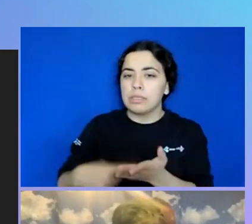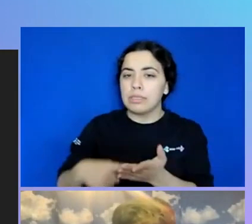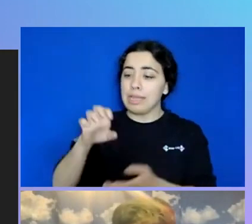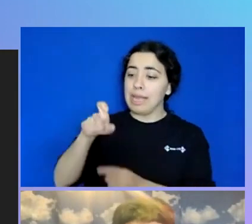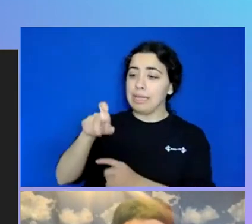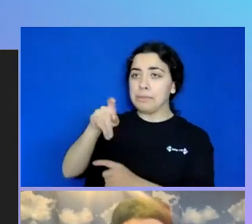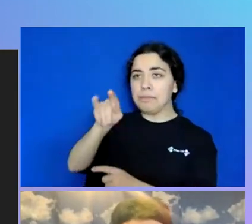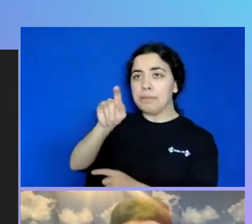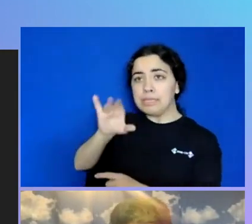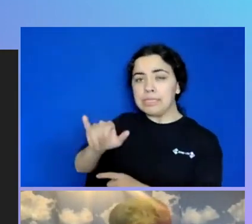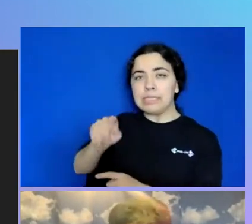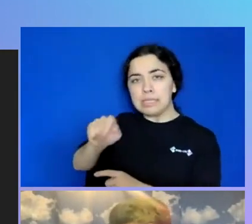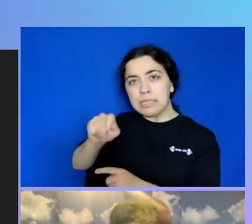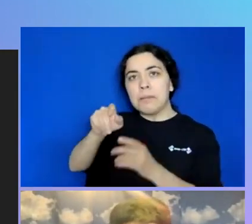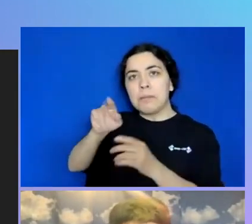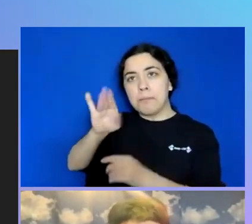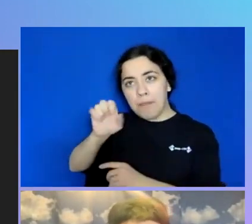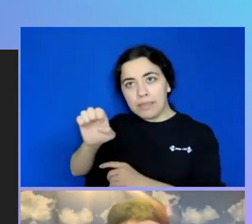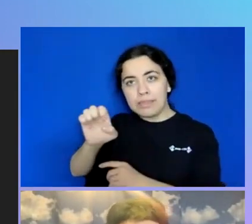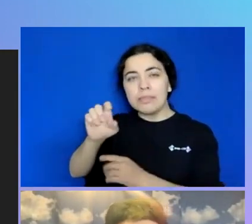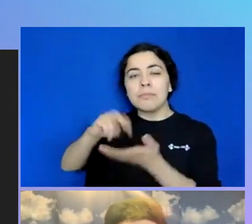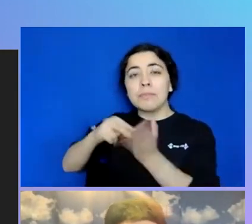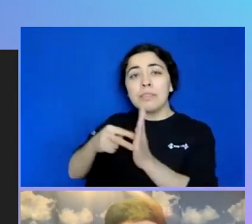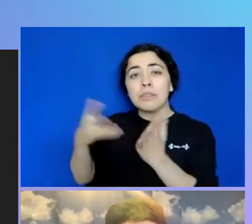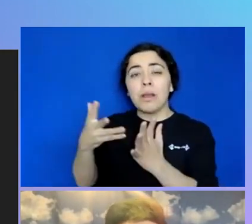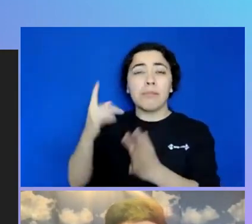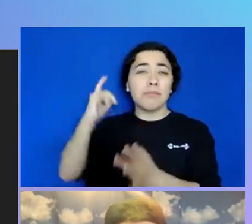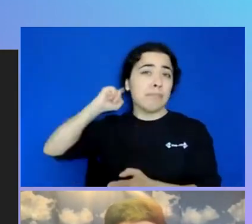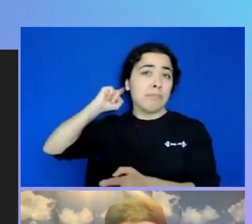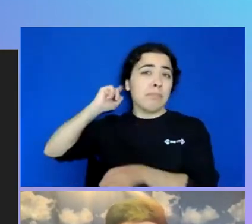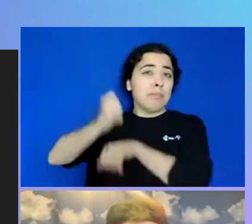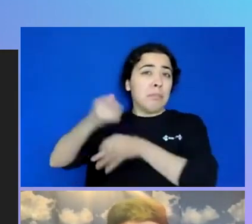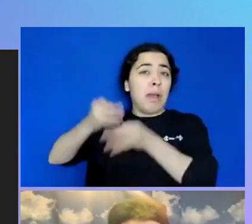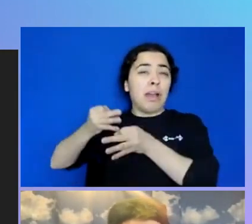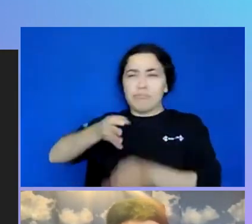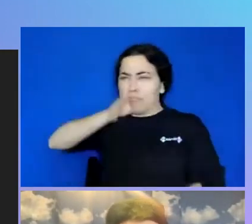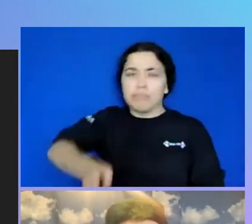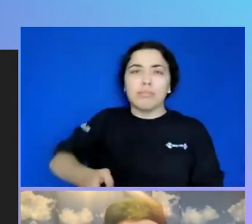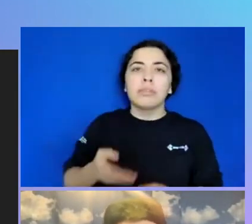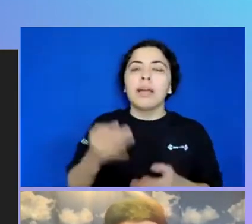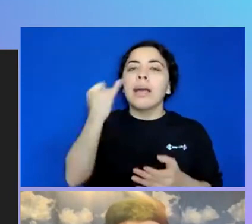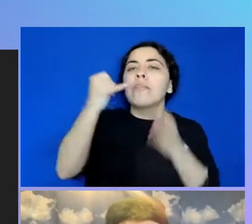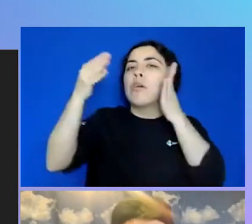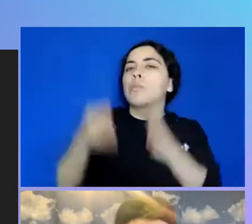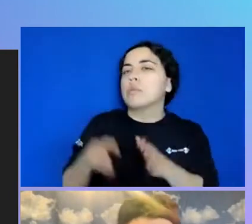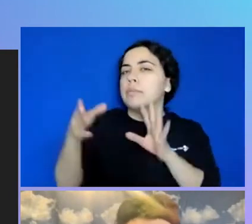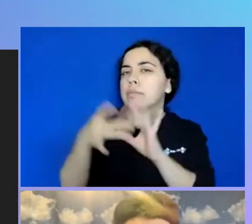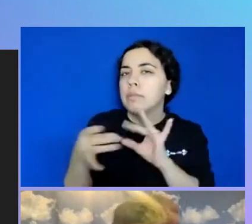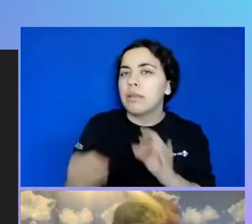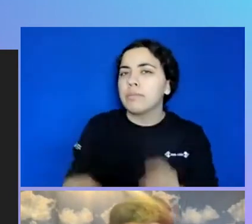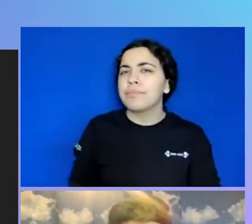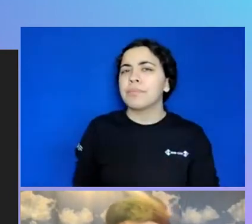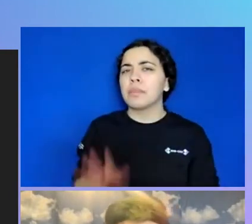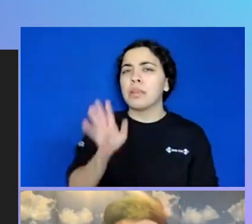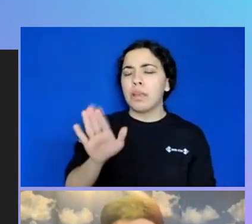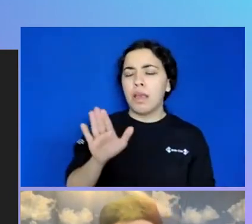against people. Um, so that would be if someone said I don't